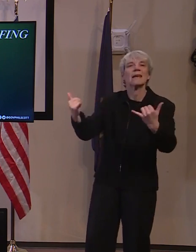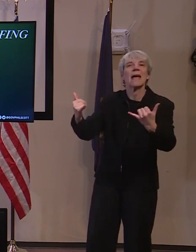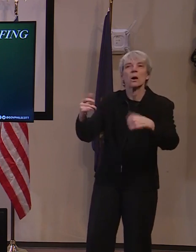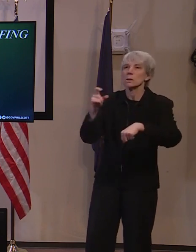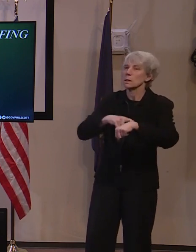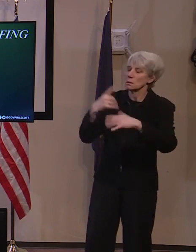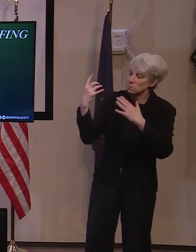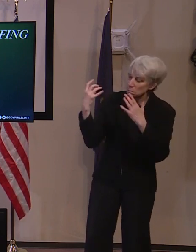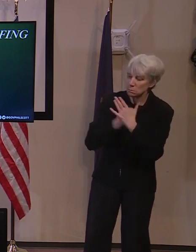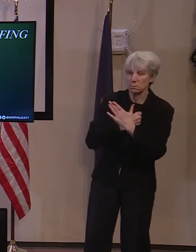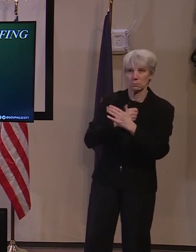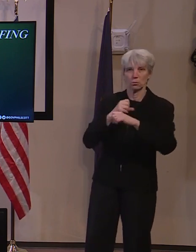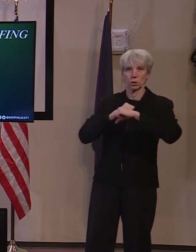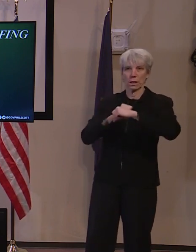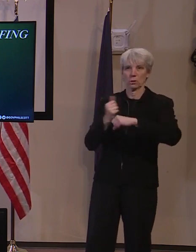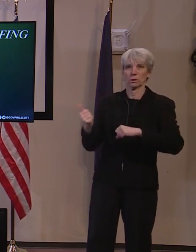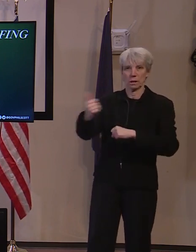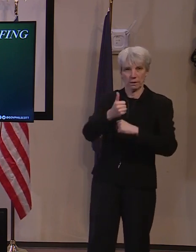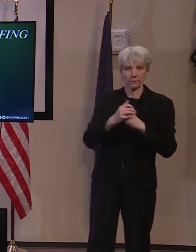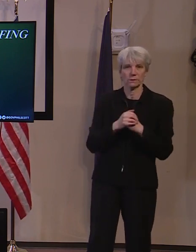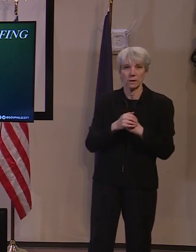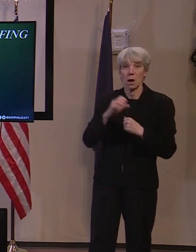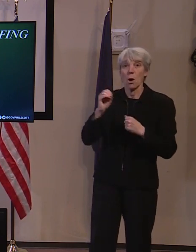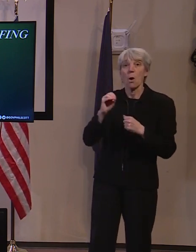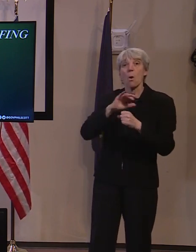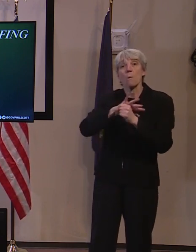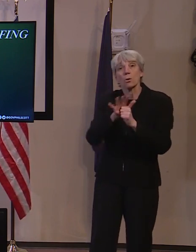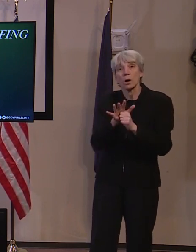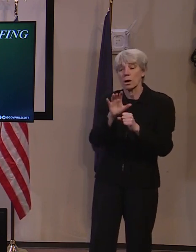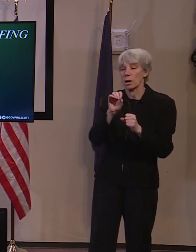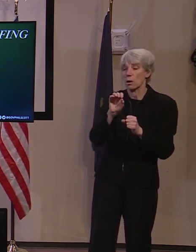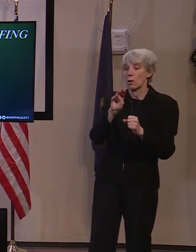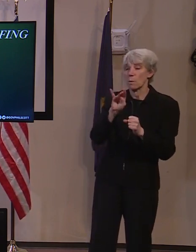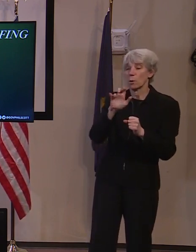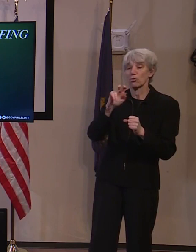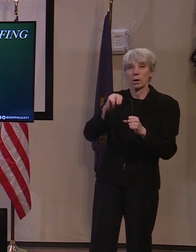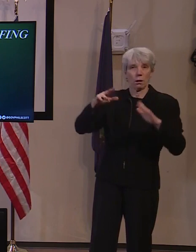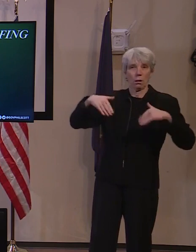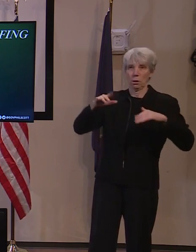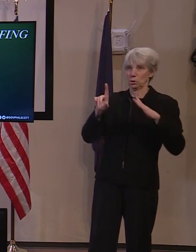we have still not found a micron in Vermont, but it's been found in many US